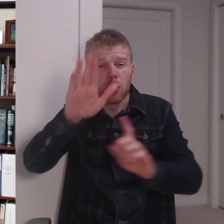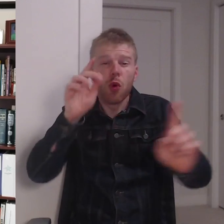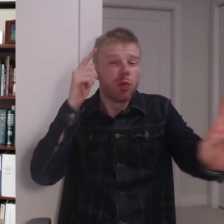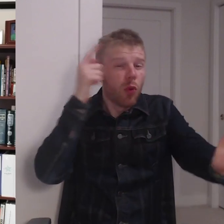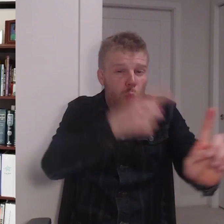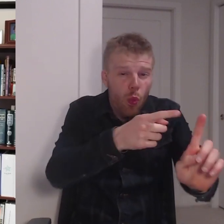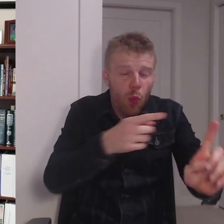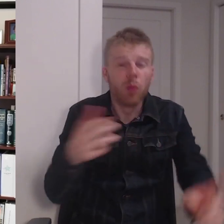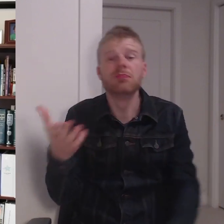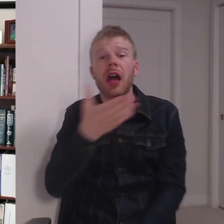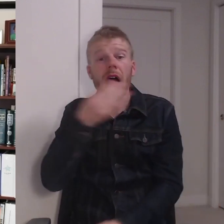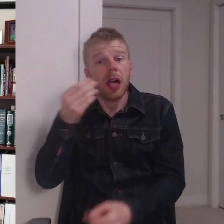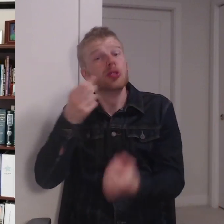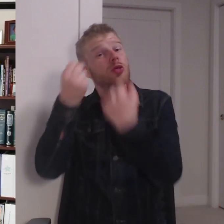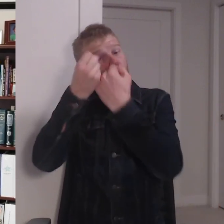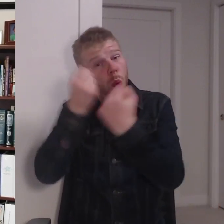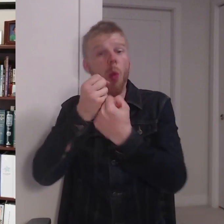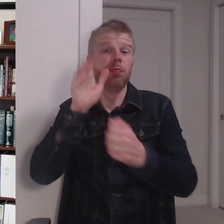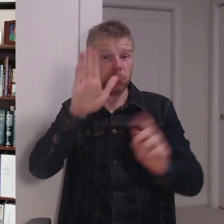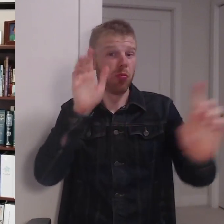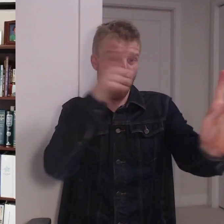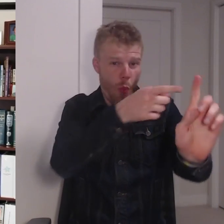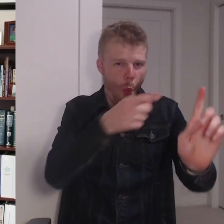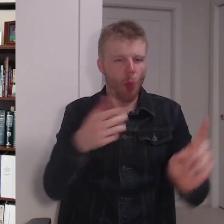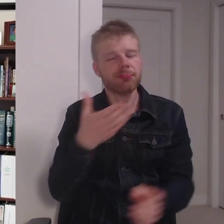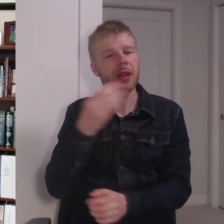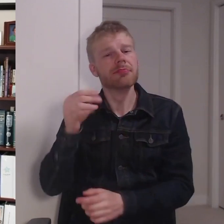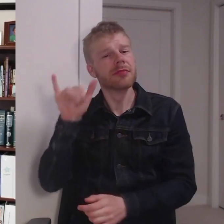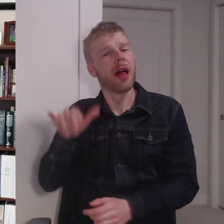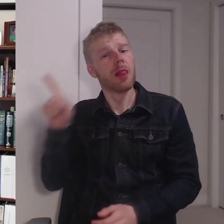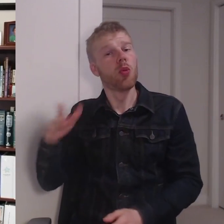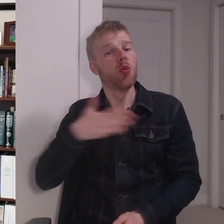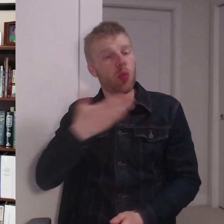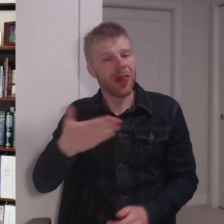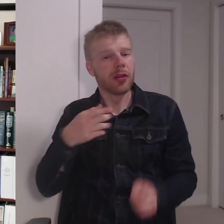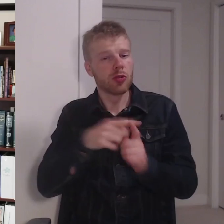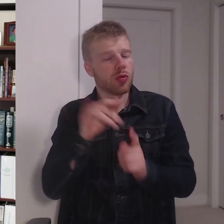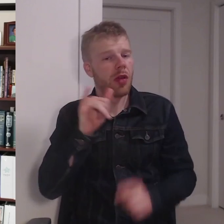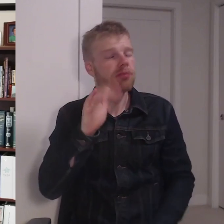in your mission and support it and that they're willing to defer to the people